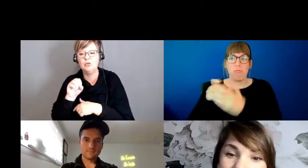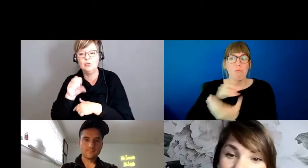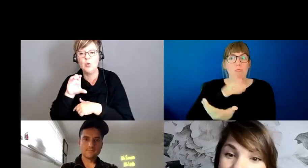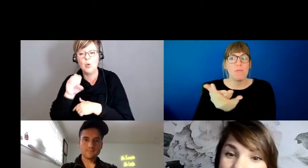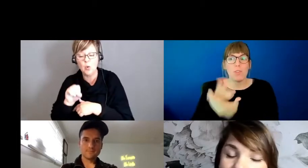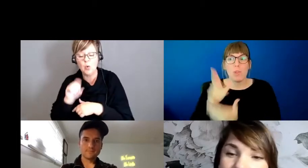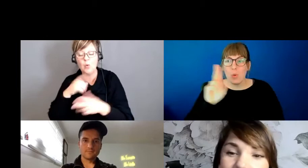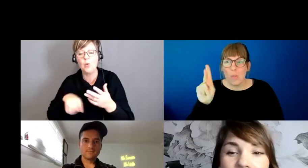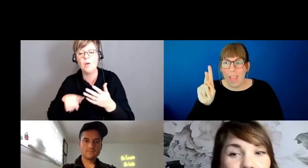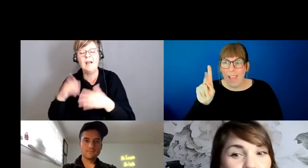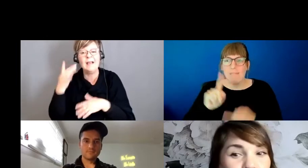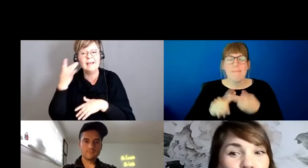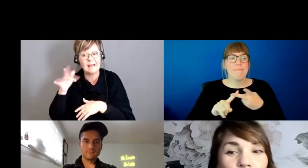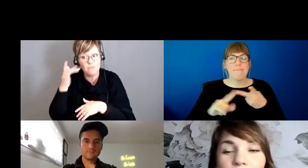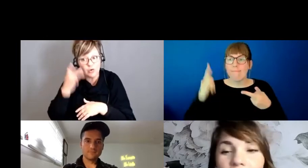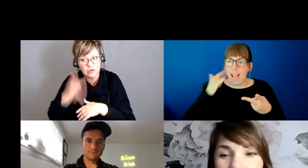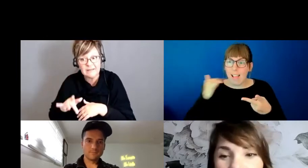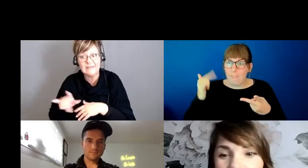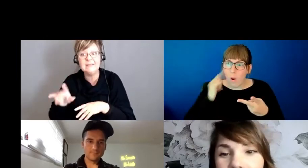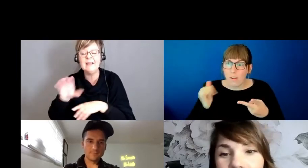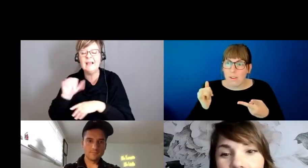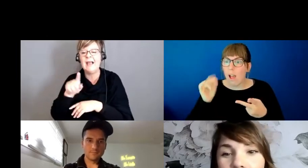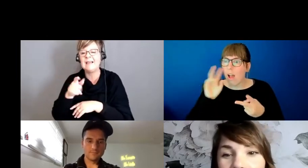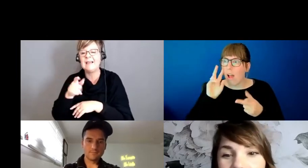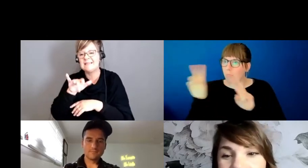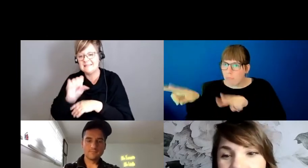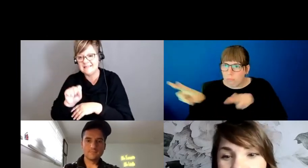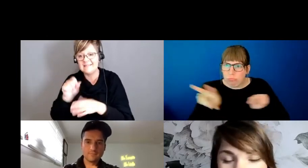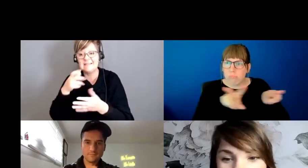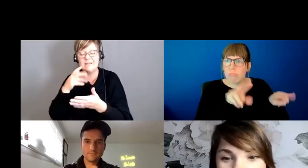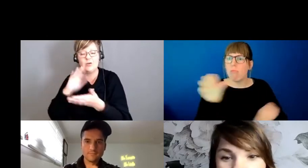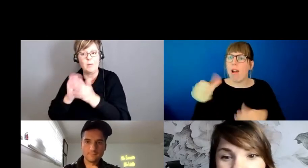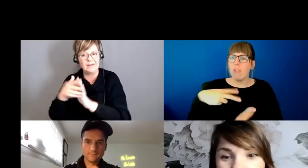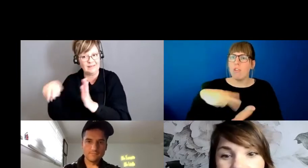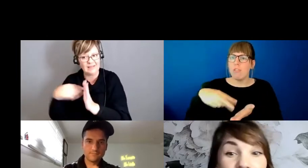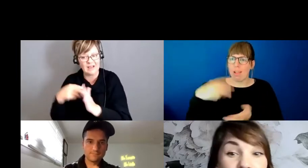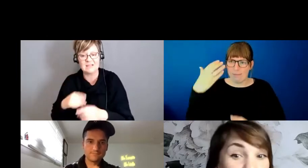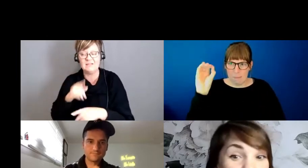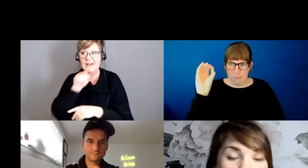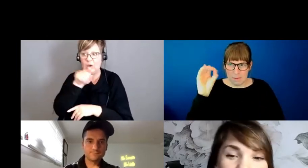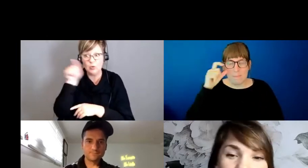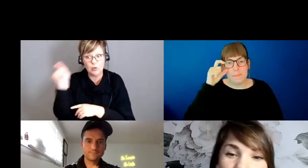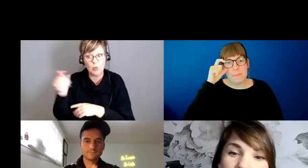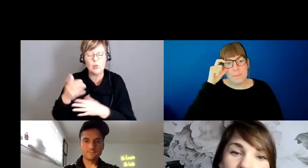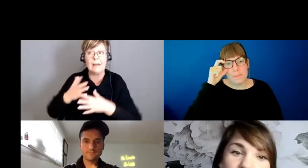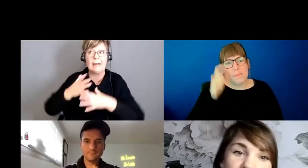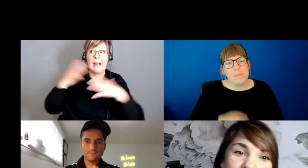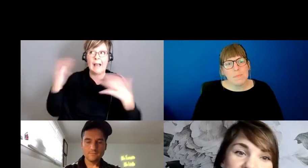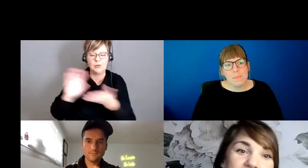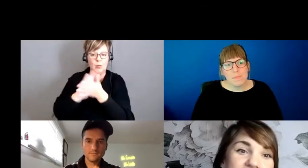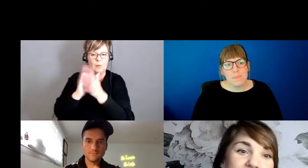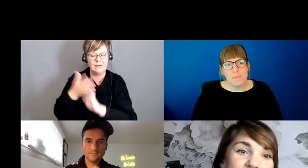WE WENT TO CALIFORNIA TO SEE ANOTHER DANCE COMPANY TO INTEGRATE DANCE COMPANIES IN THE